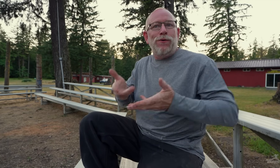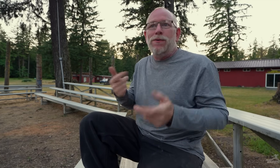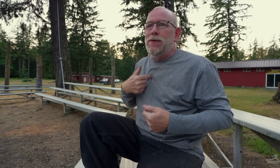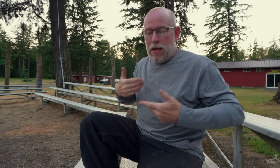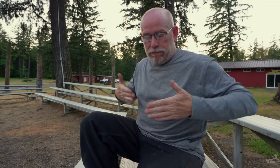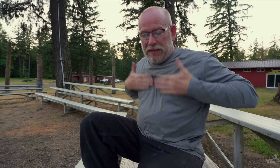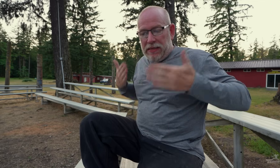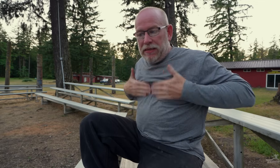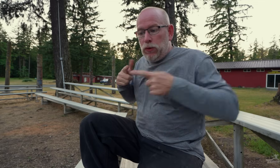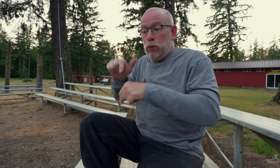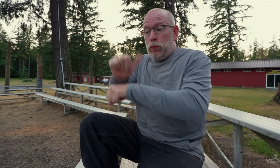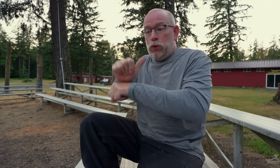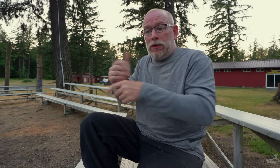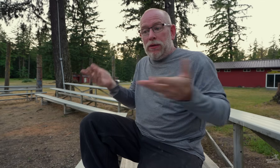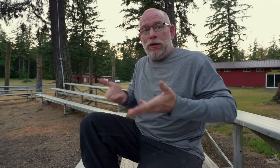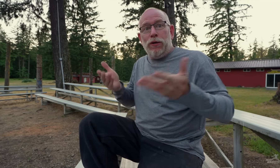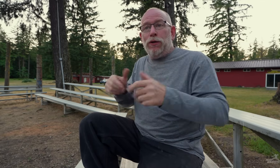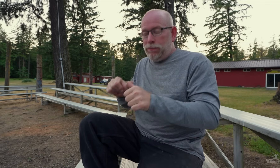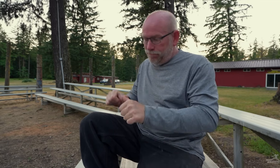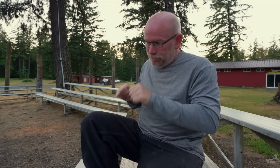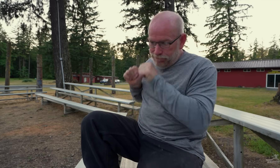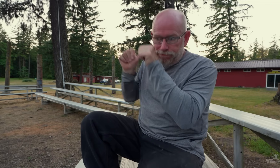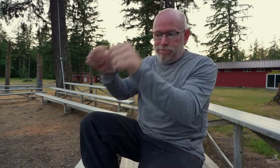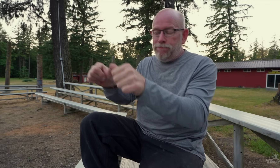I’m so happy to work here —